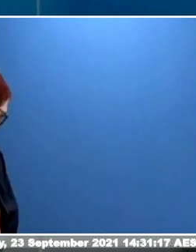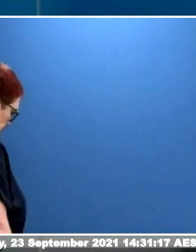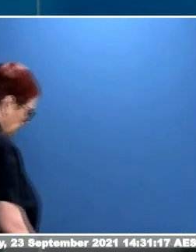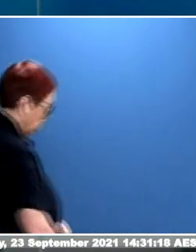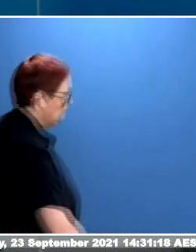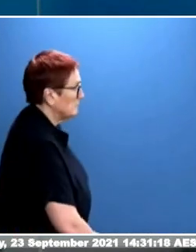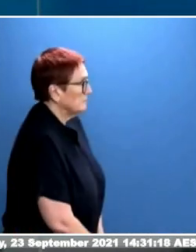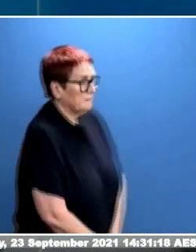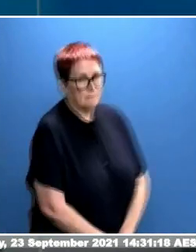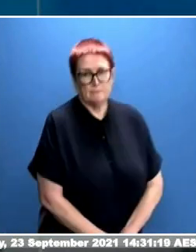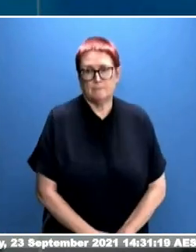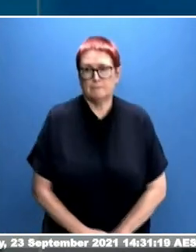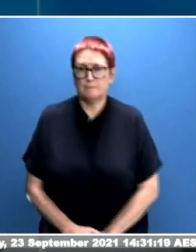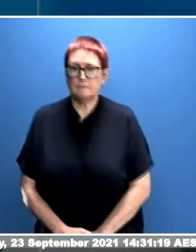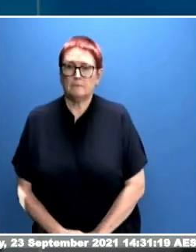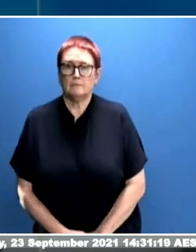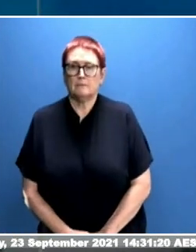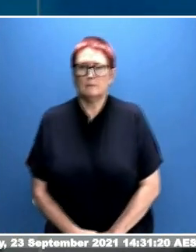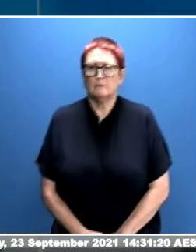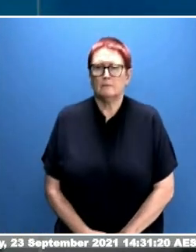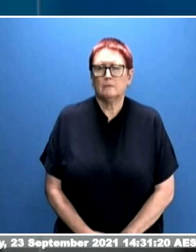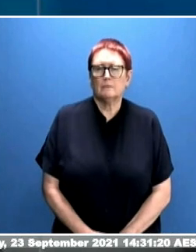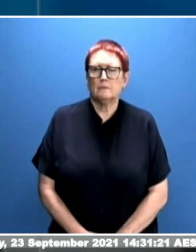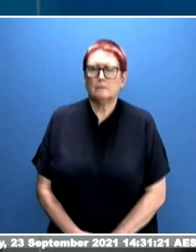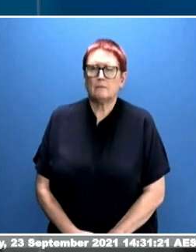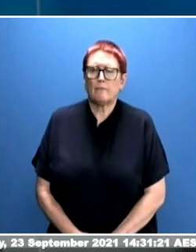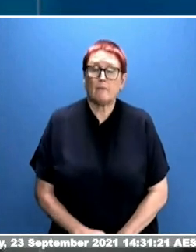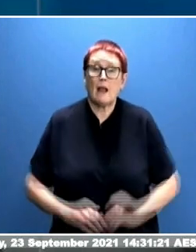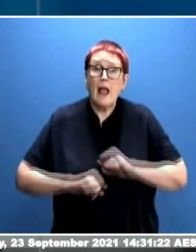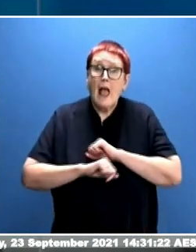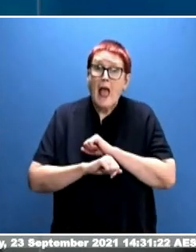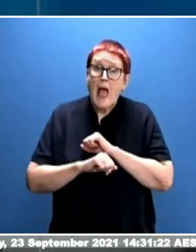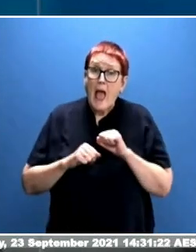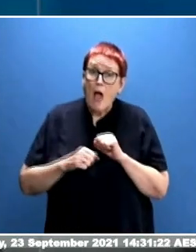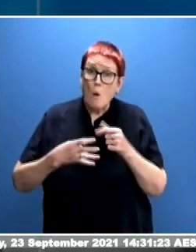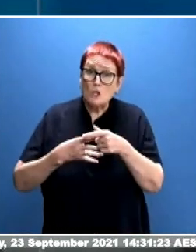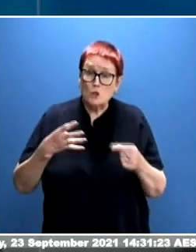The model would fit, would essentially be an intervention model, where